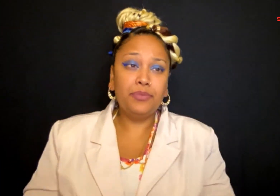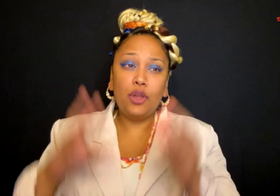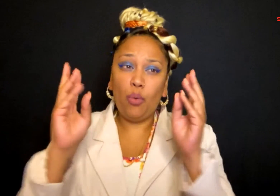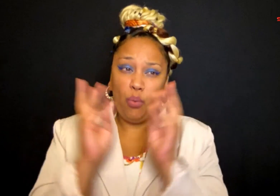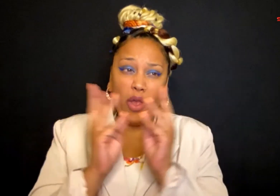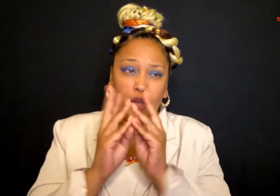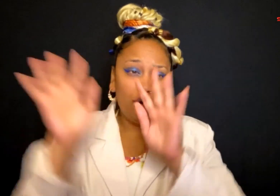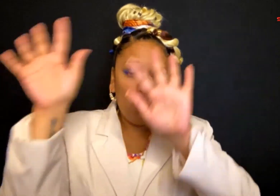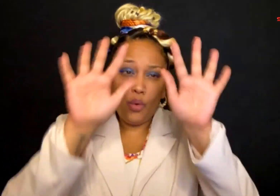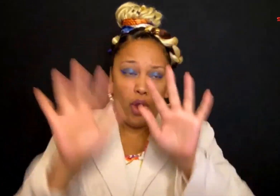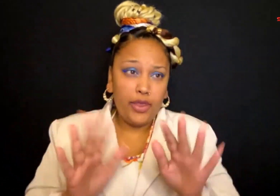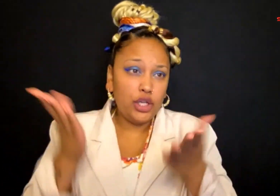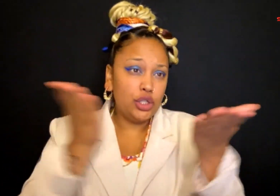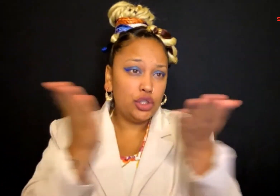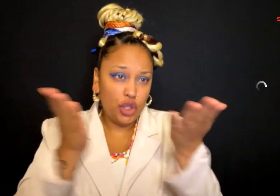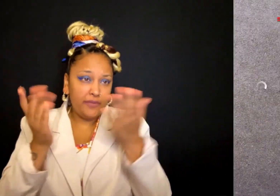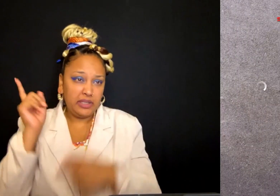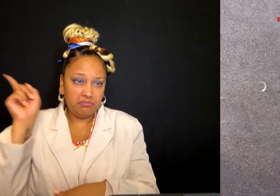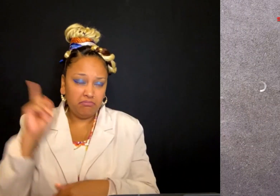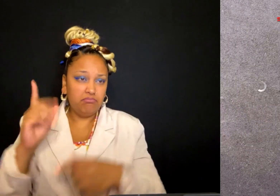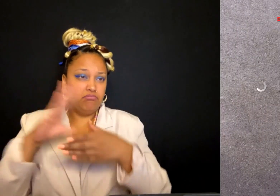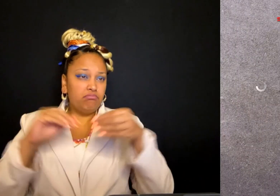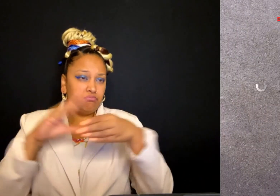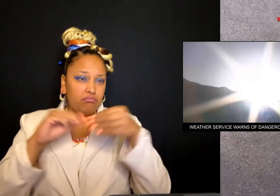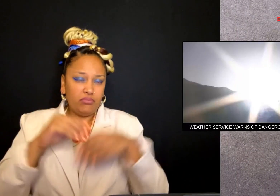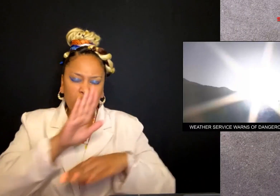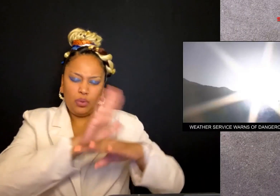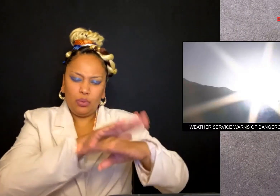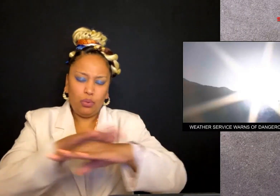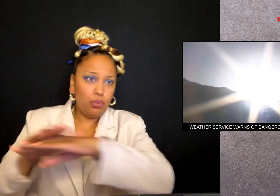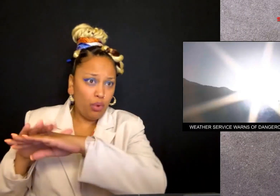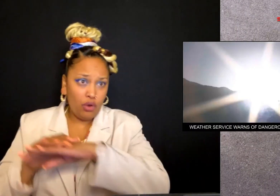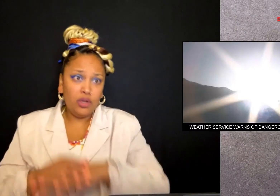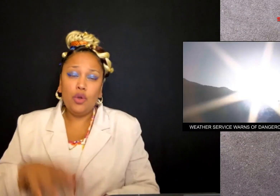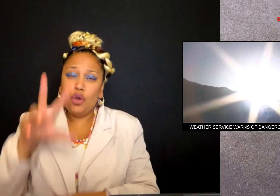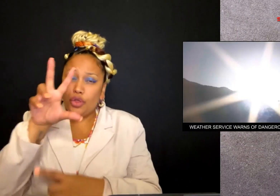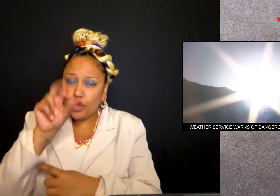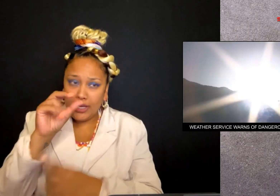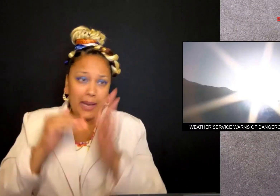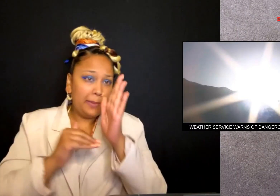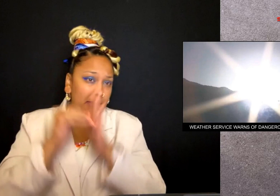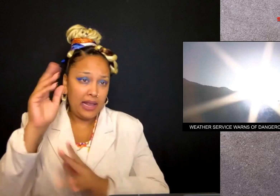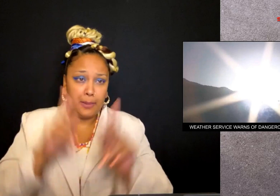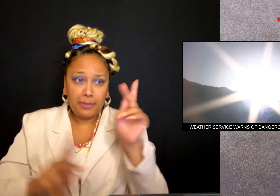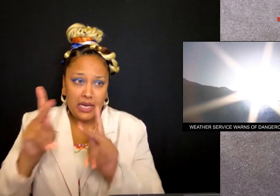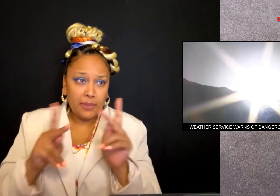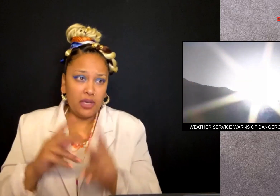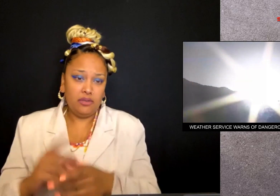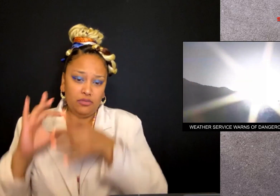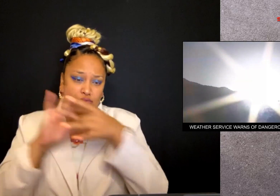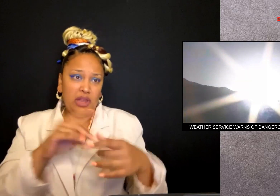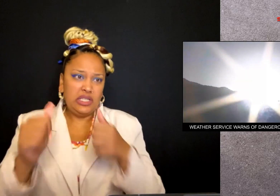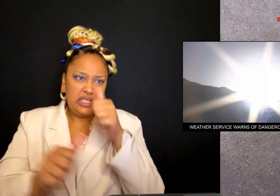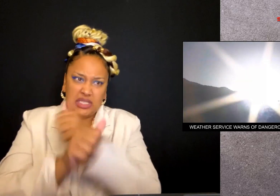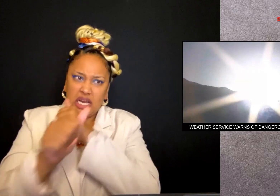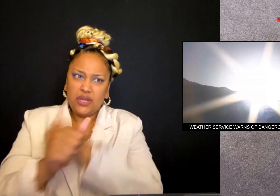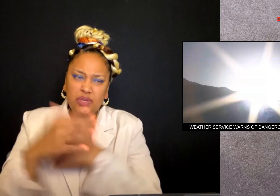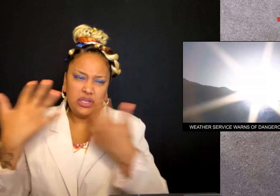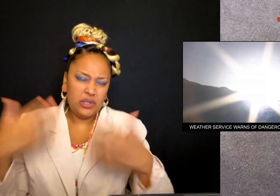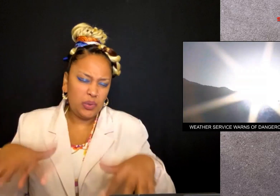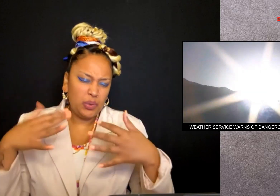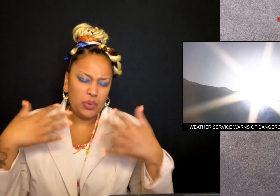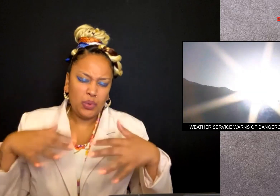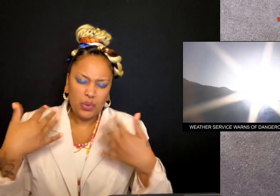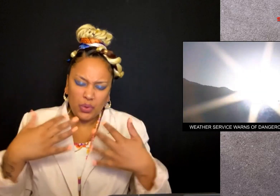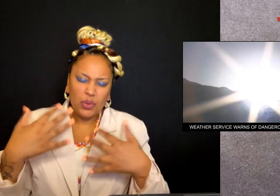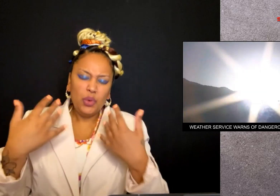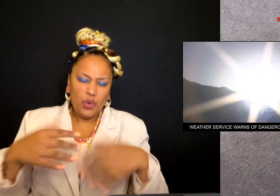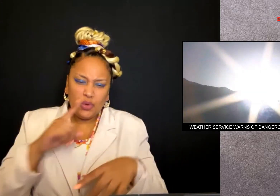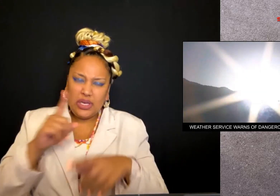here's what's happening today the weather service is warning 30 million people